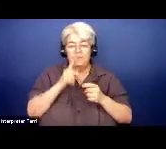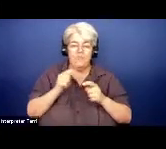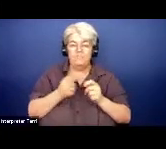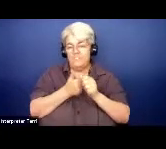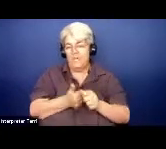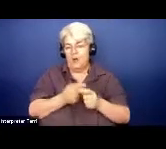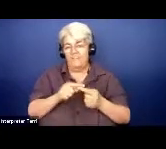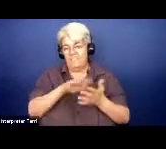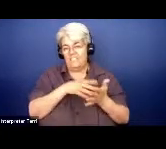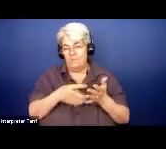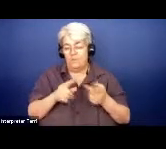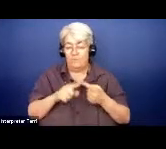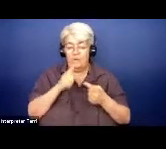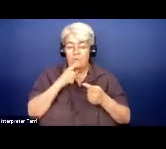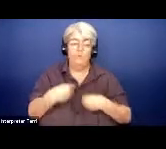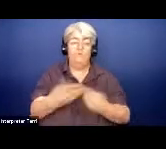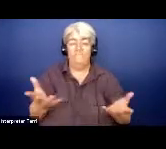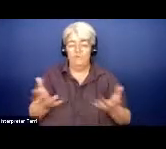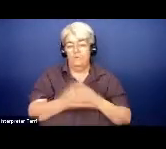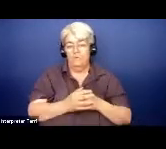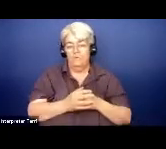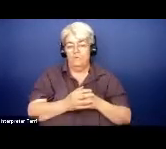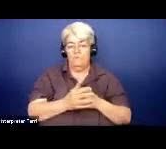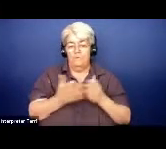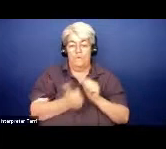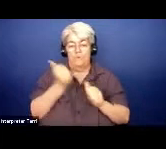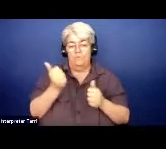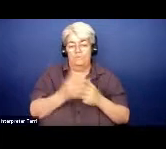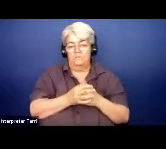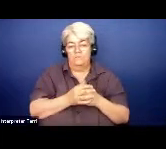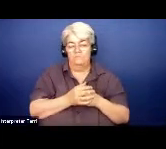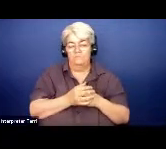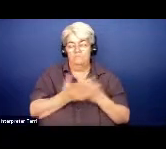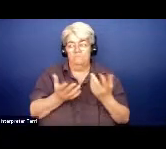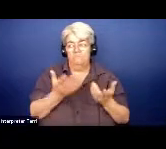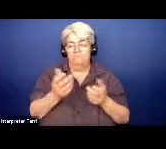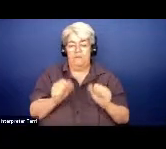But we want to give you all the most ability